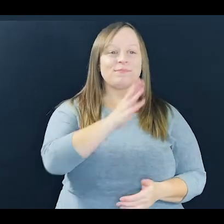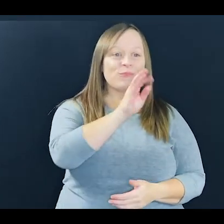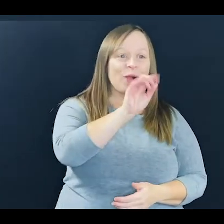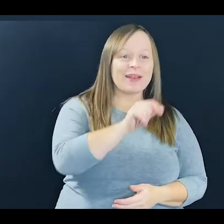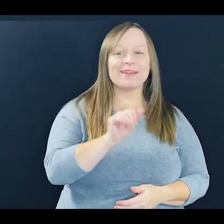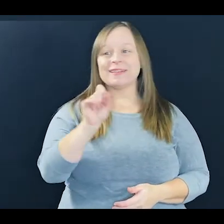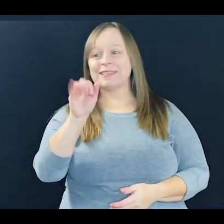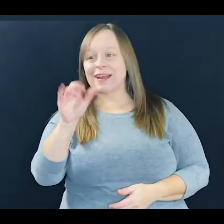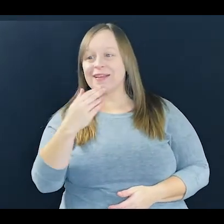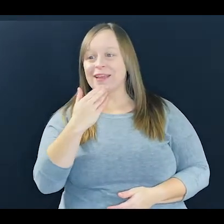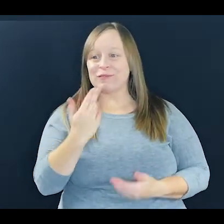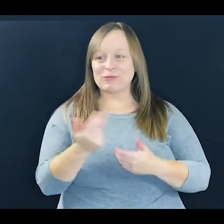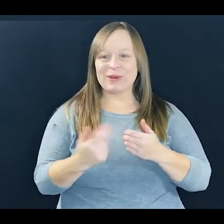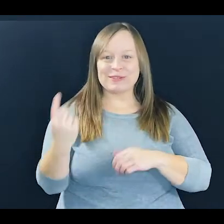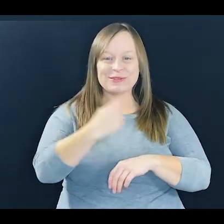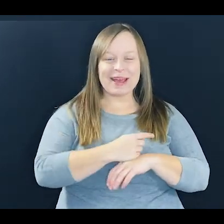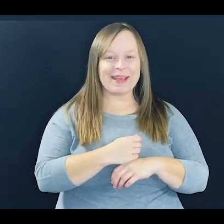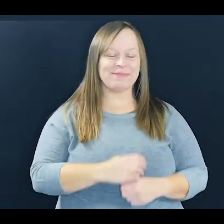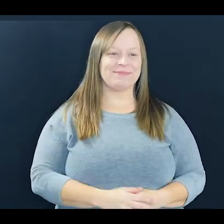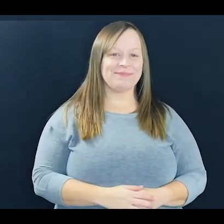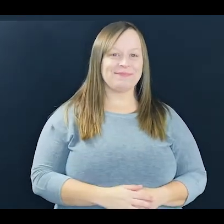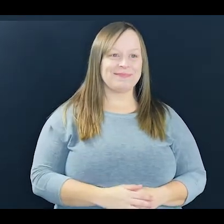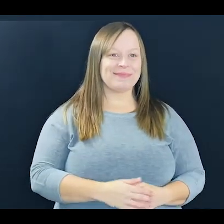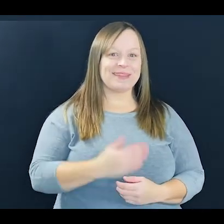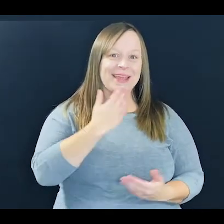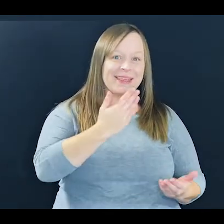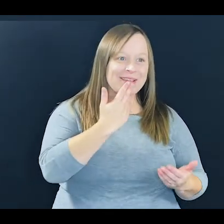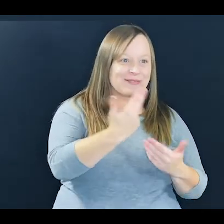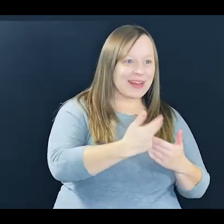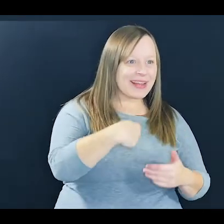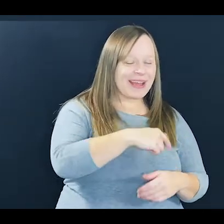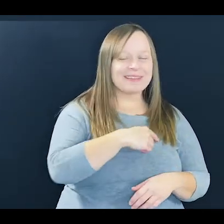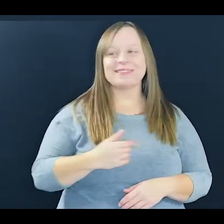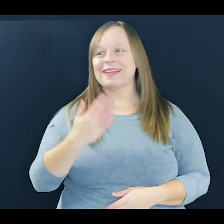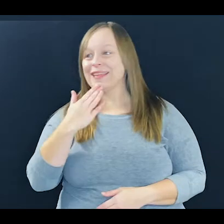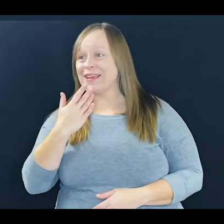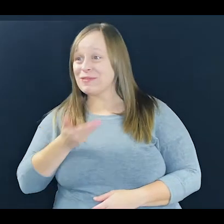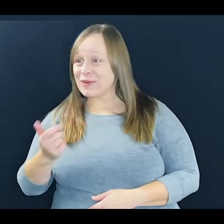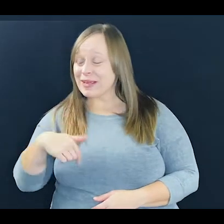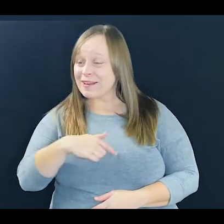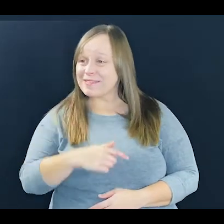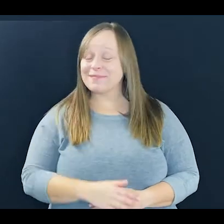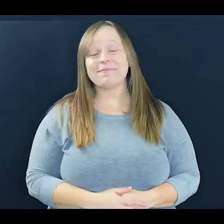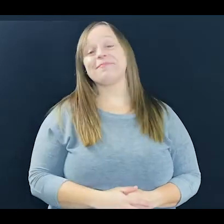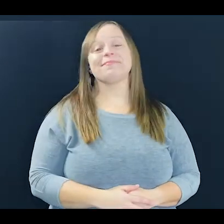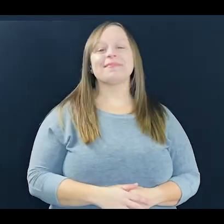Brenda, Sarah, thank you so much for joining us today. Thank you for having us. Thanks so much for having us.